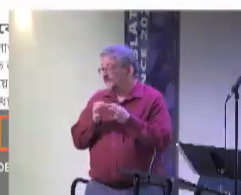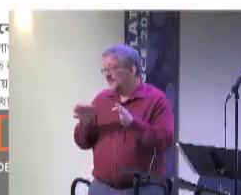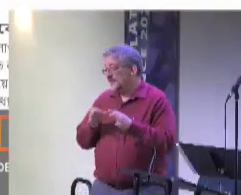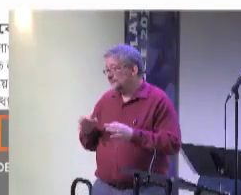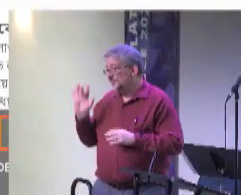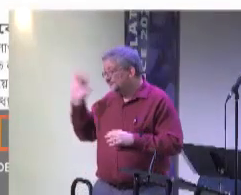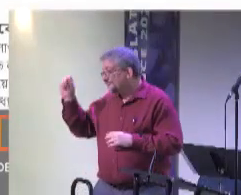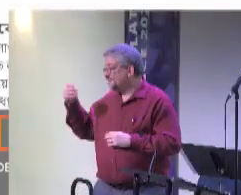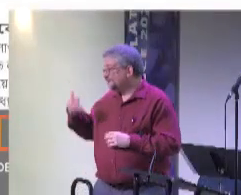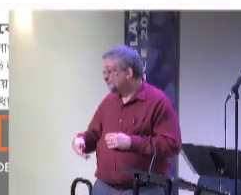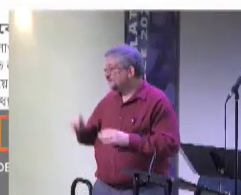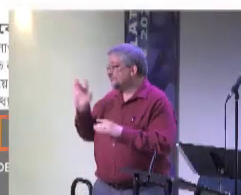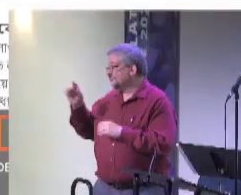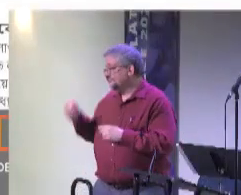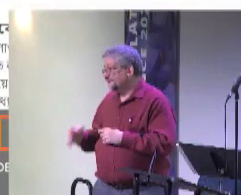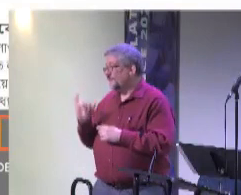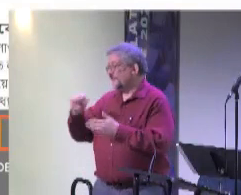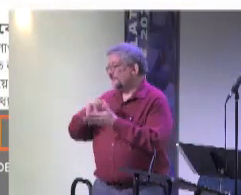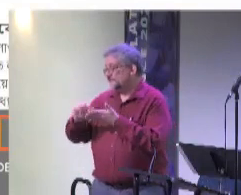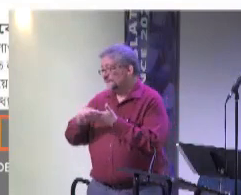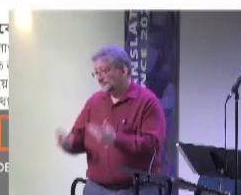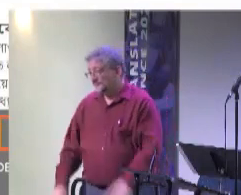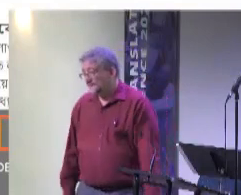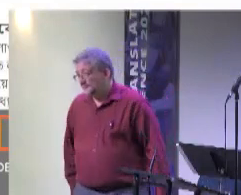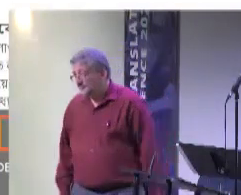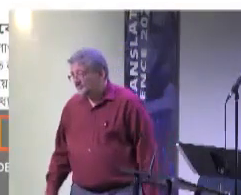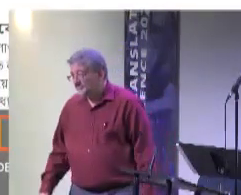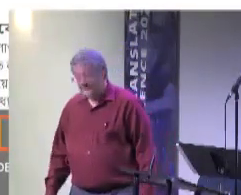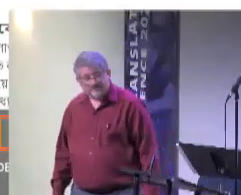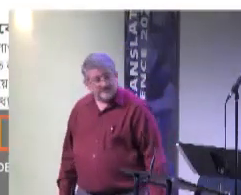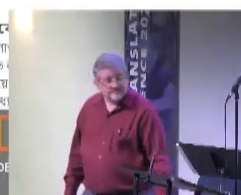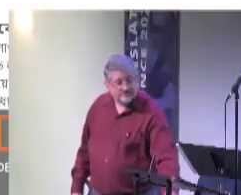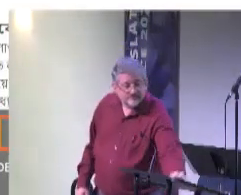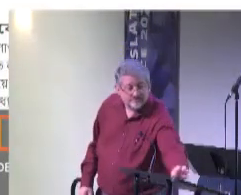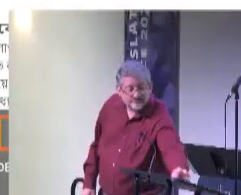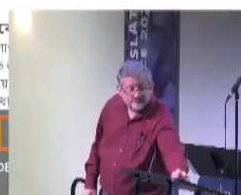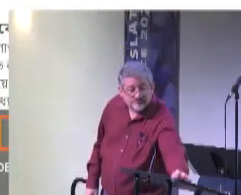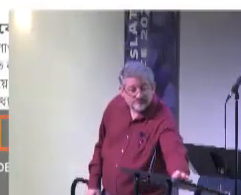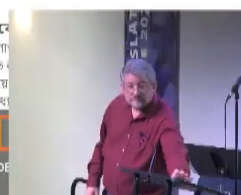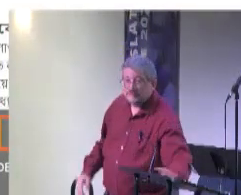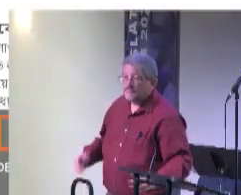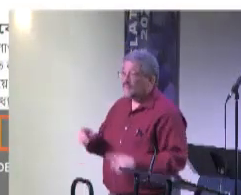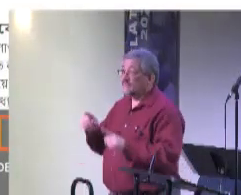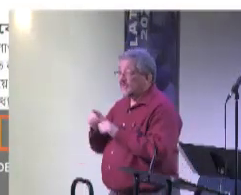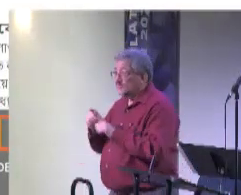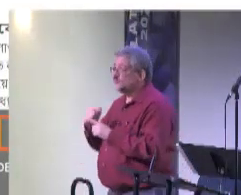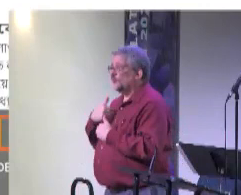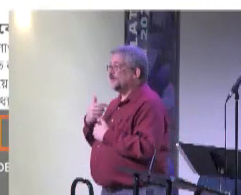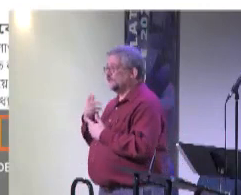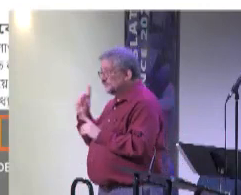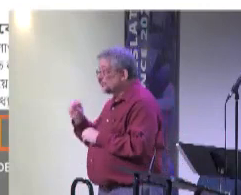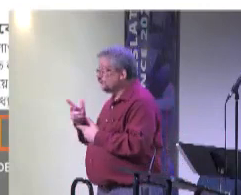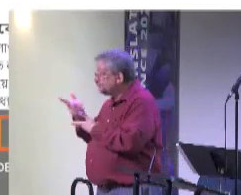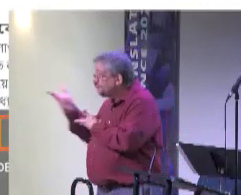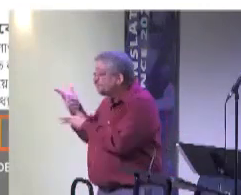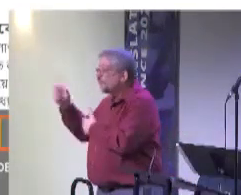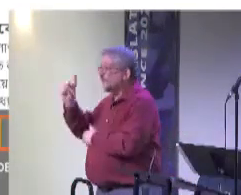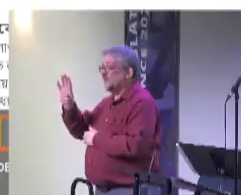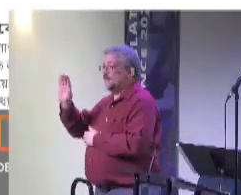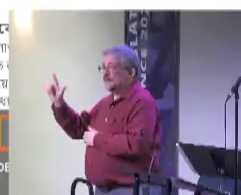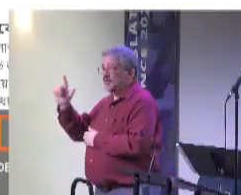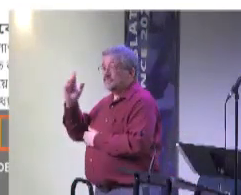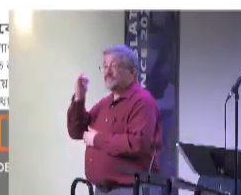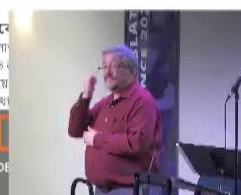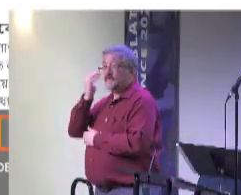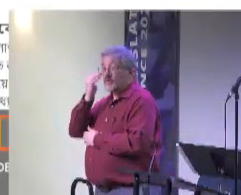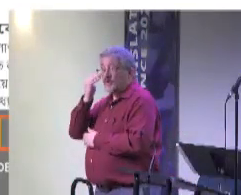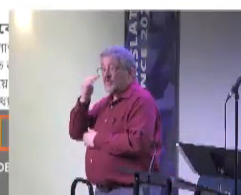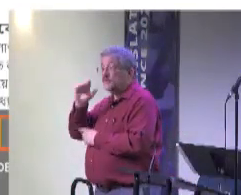So this is just an example. A translation in a previous, a previous translation in another language.